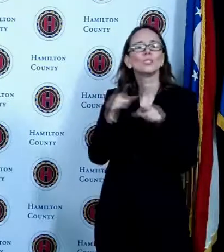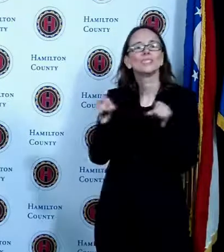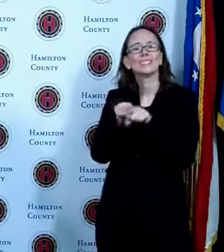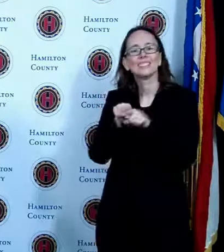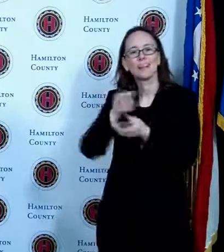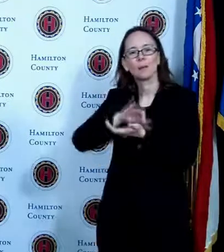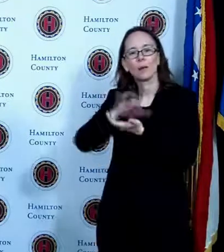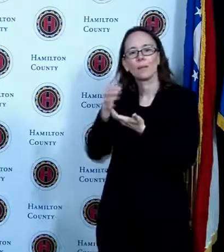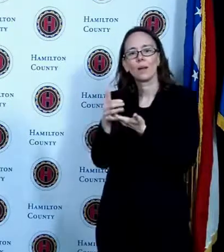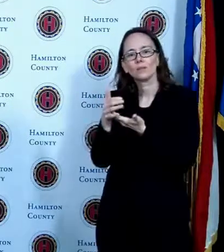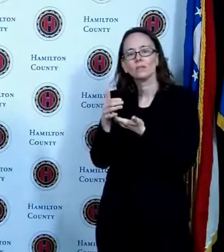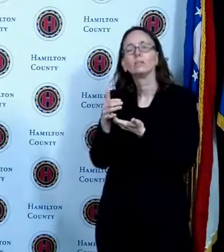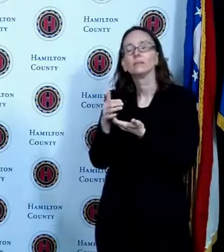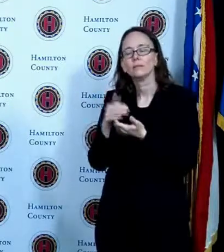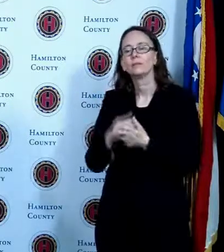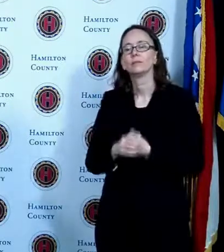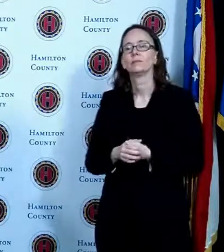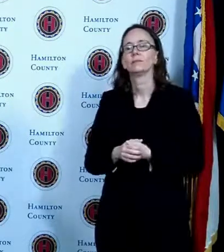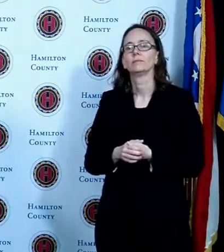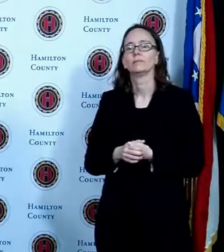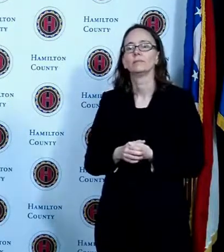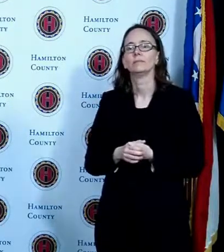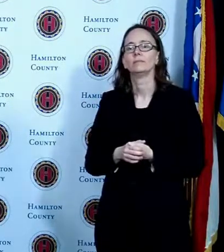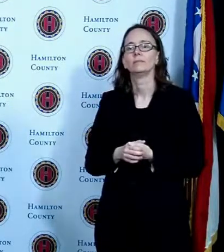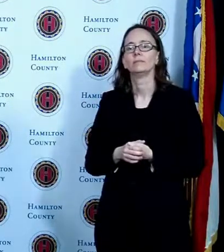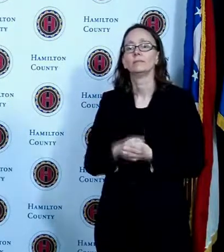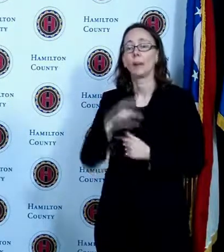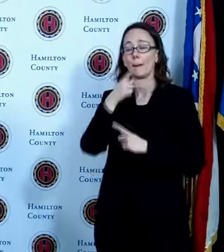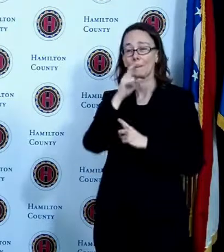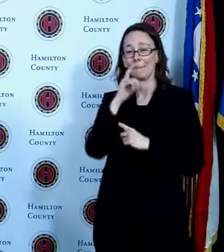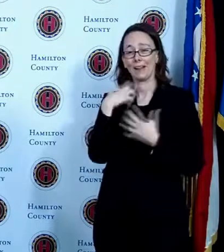out one is from the Public Health Department who has an internal system